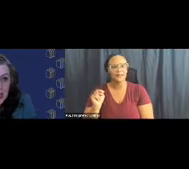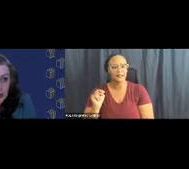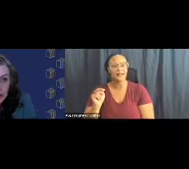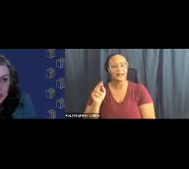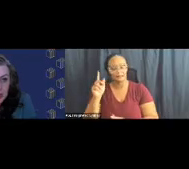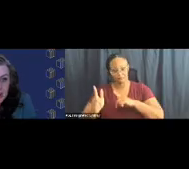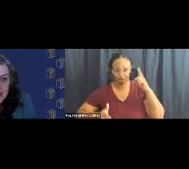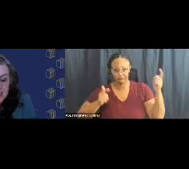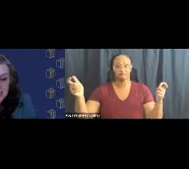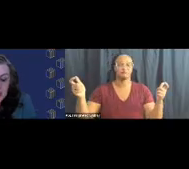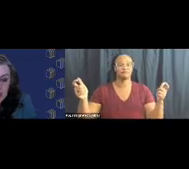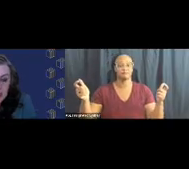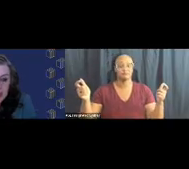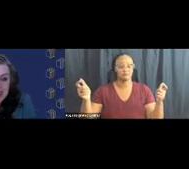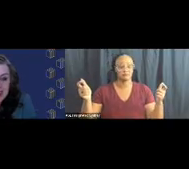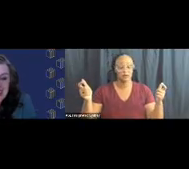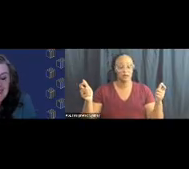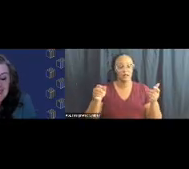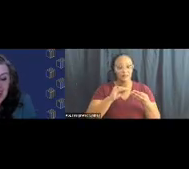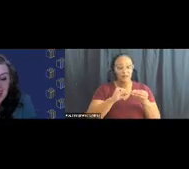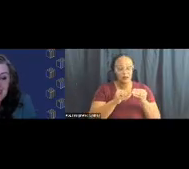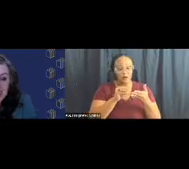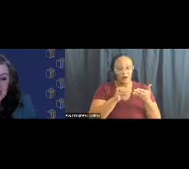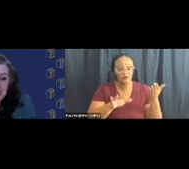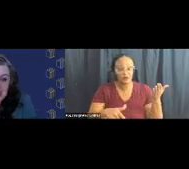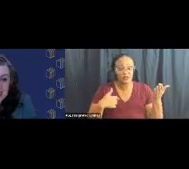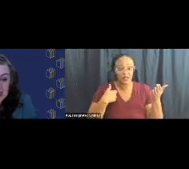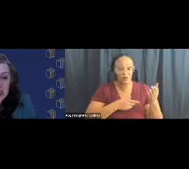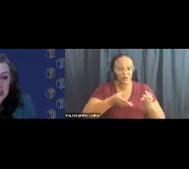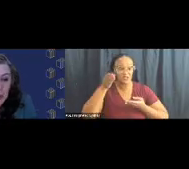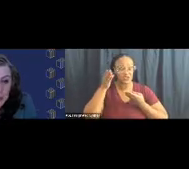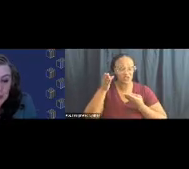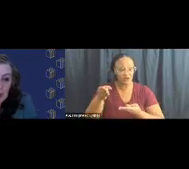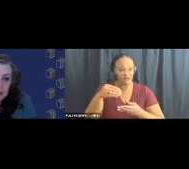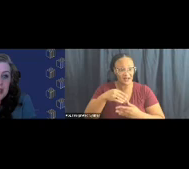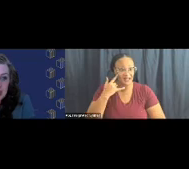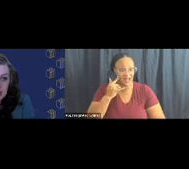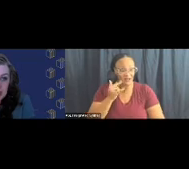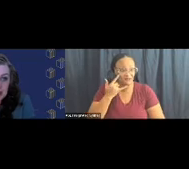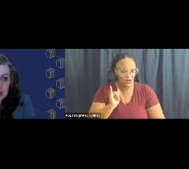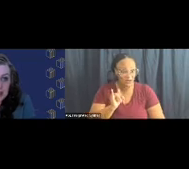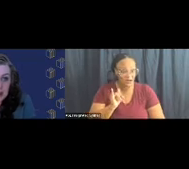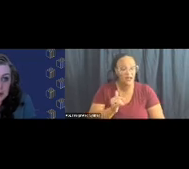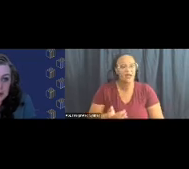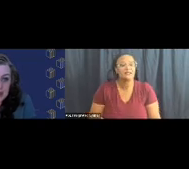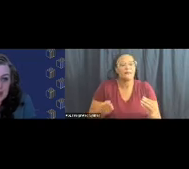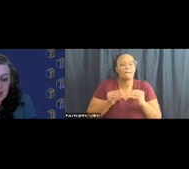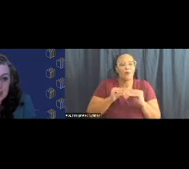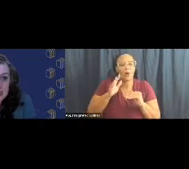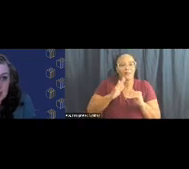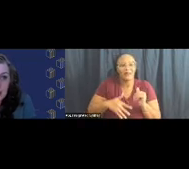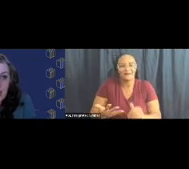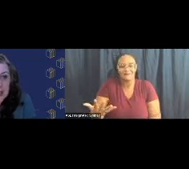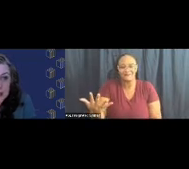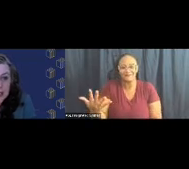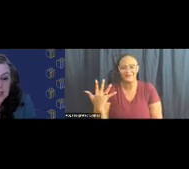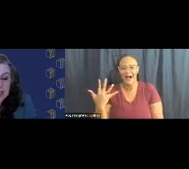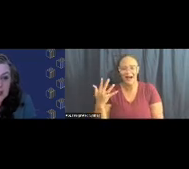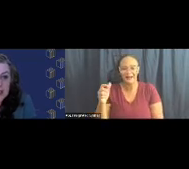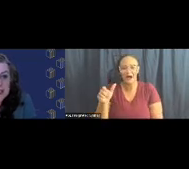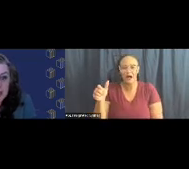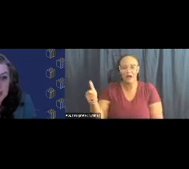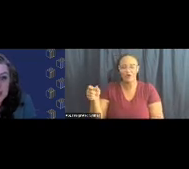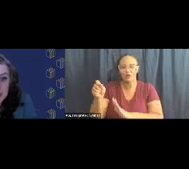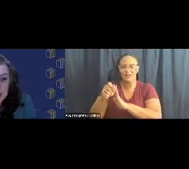in California is greater than five other states total population. So, as we continue to tell this